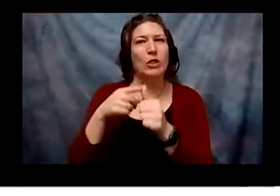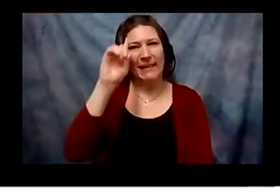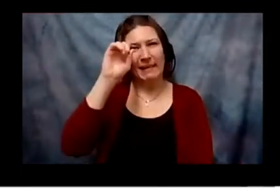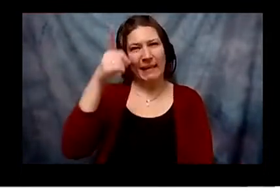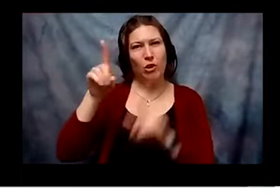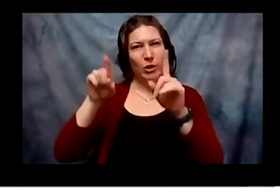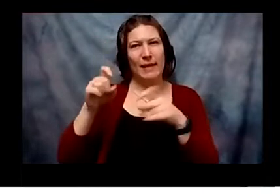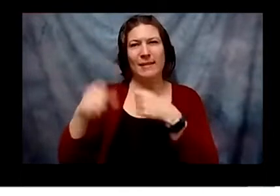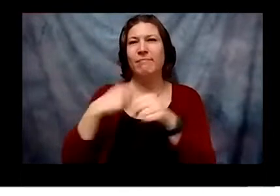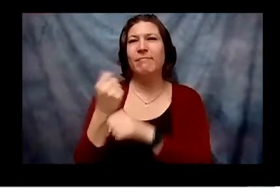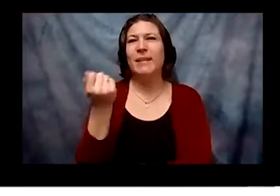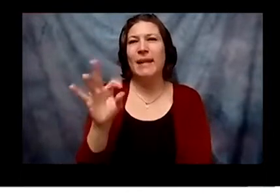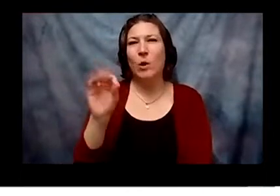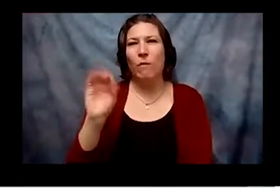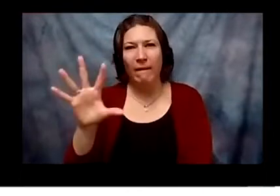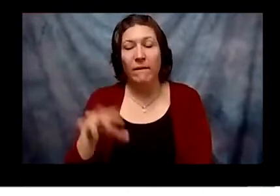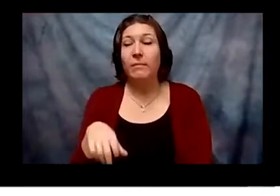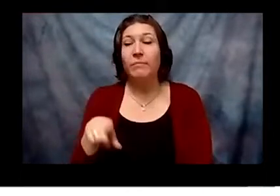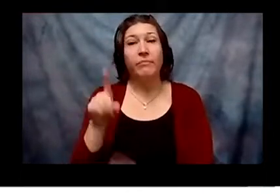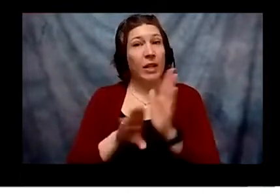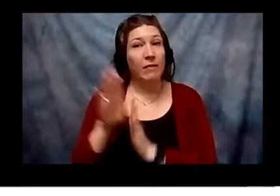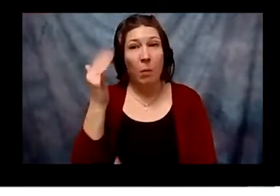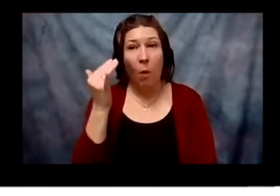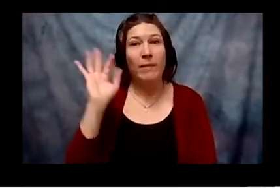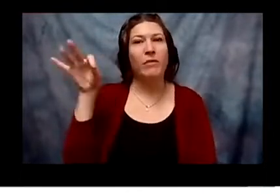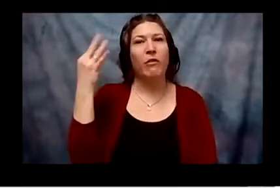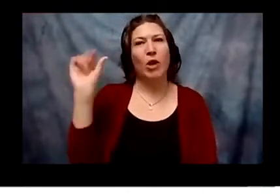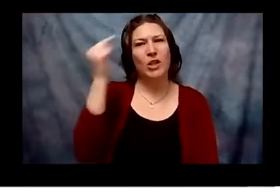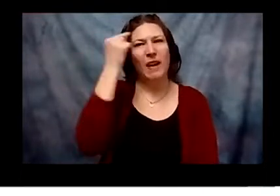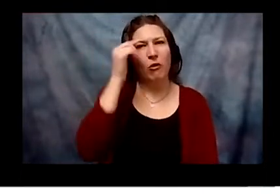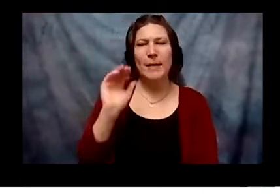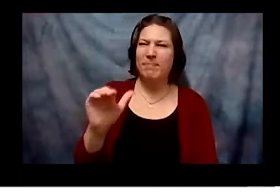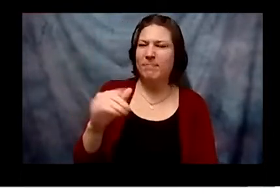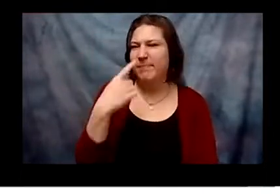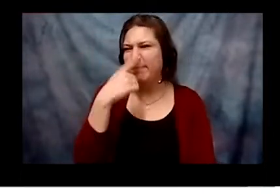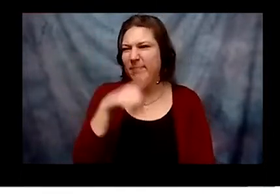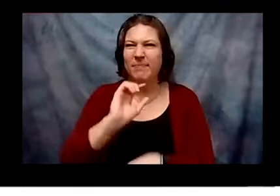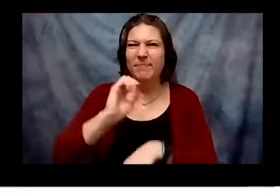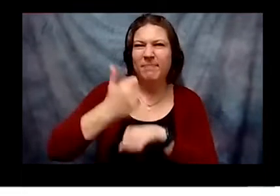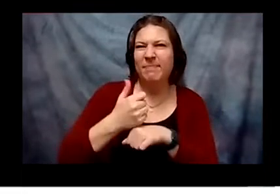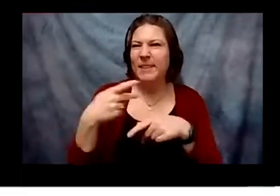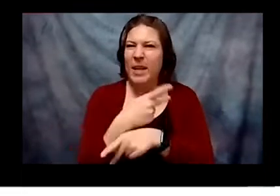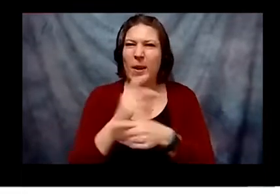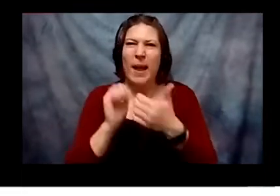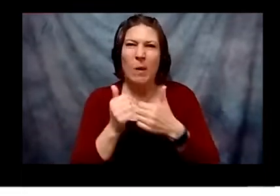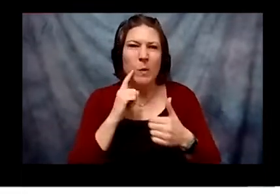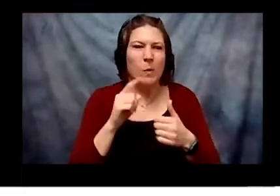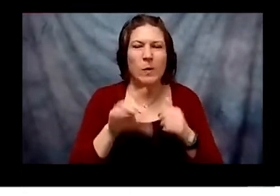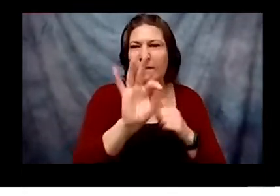He developed the test because the French government asked him to design a way to find and assist young learners who might need